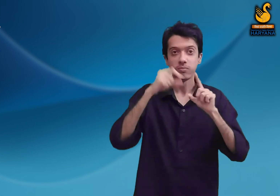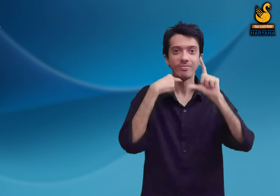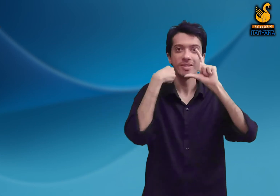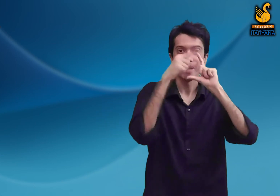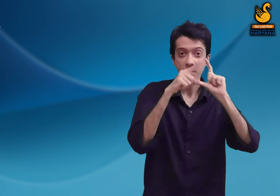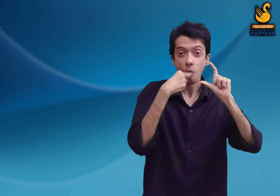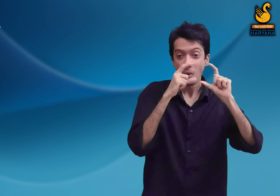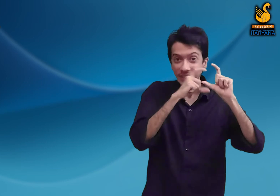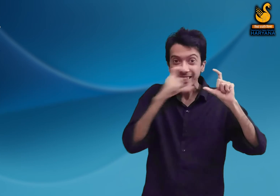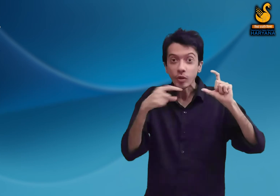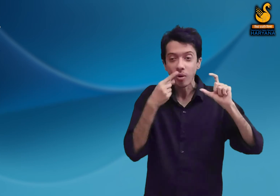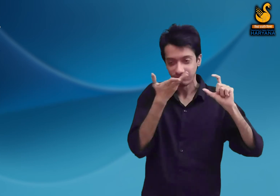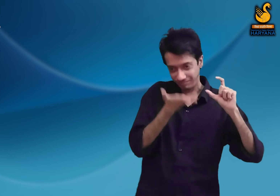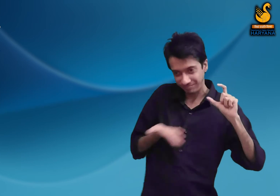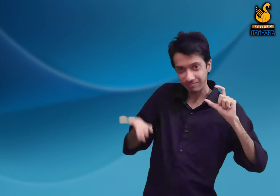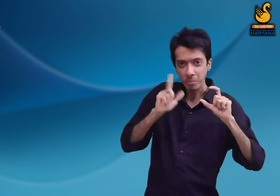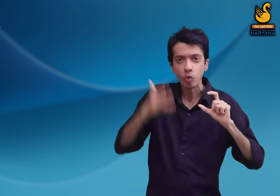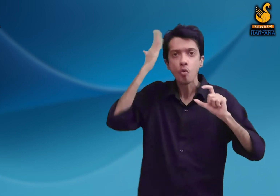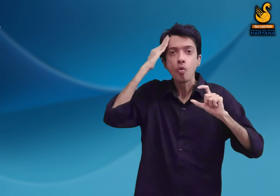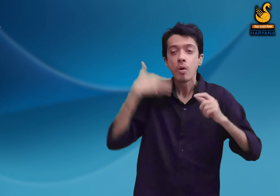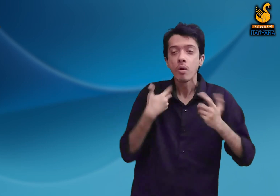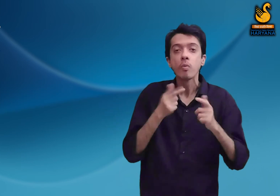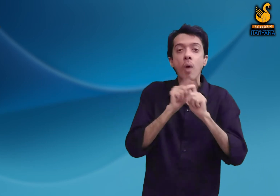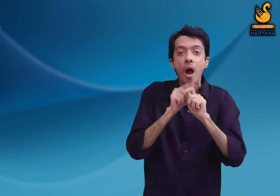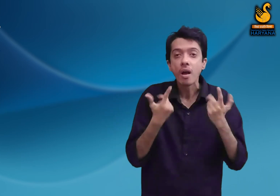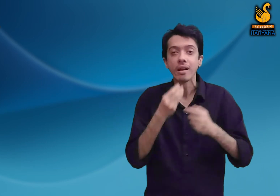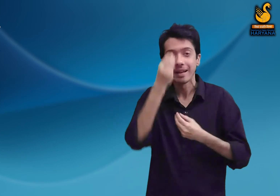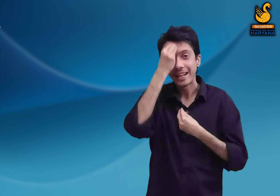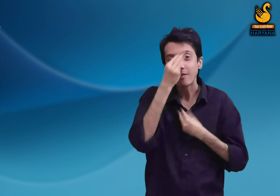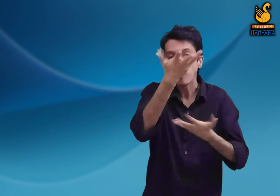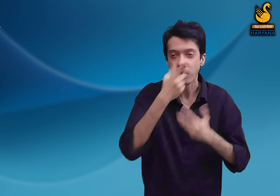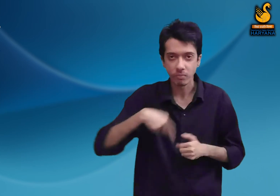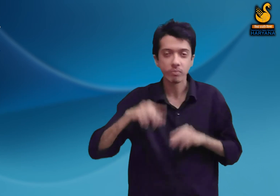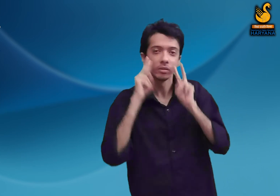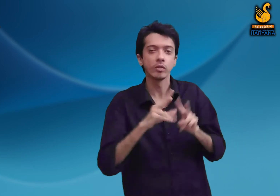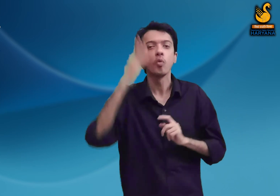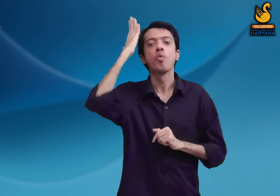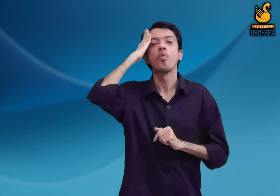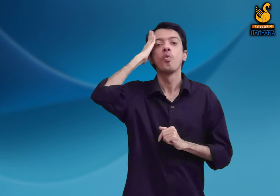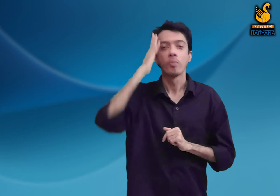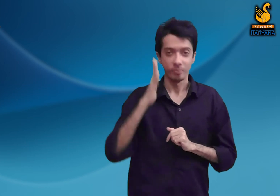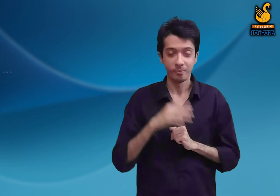to know the information that you are sharing with the receiver. Then you will put the email address of the other team members in CC.